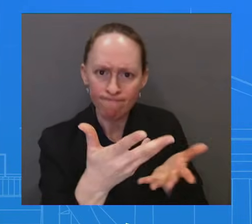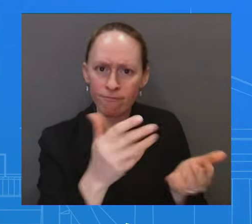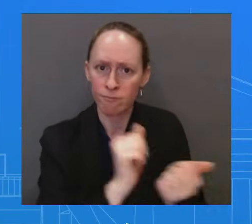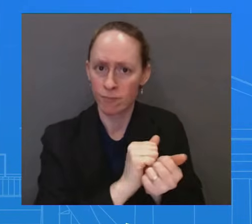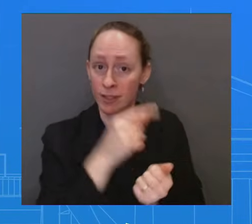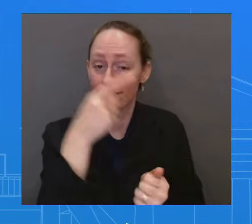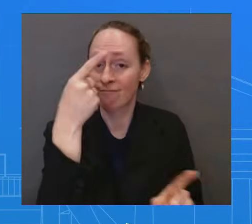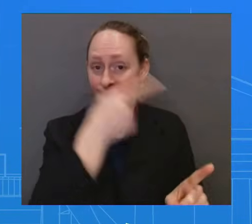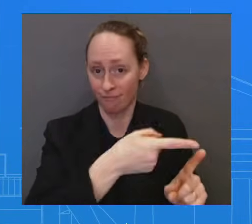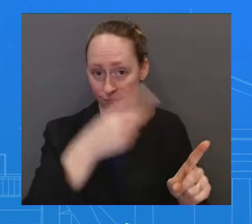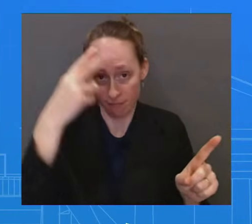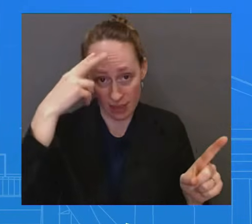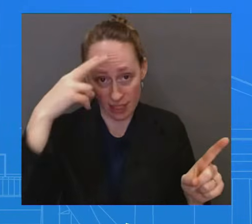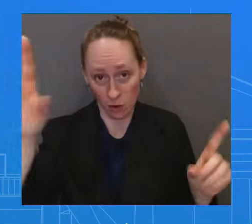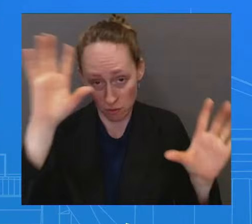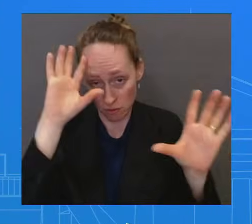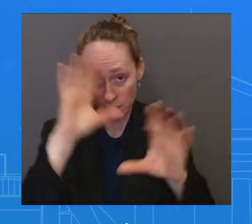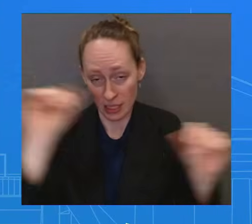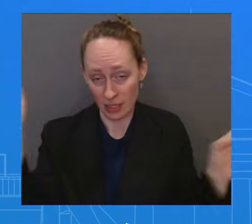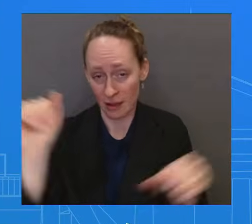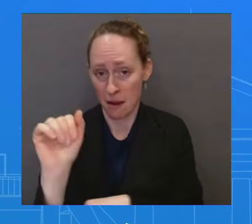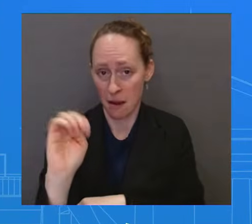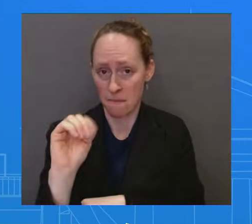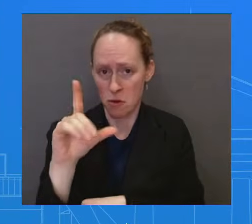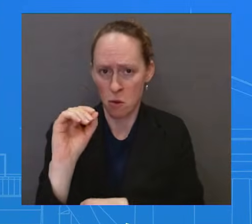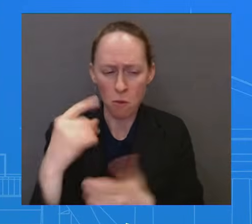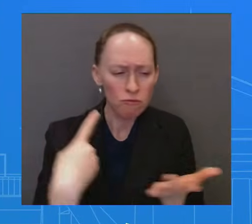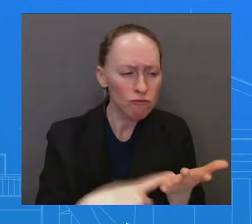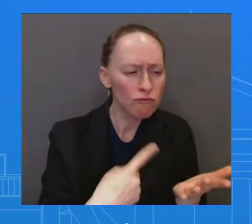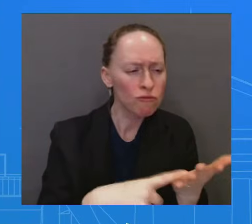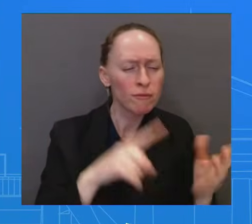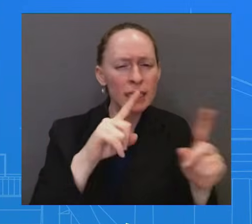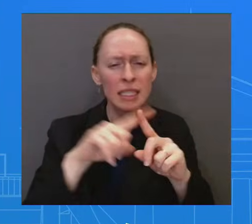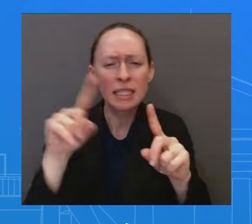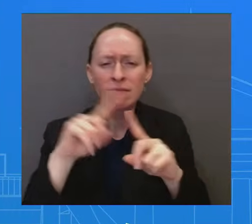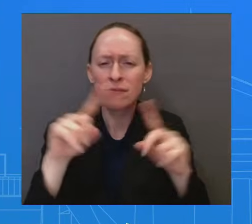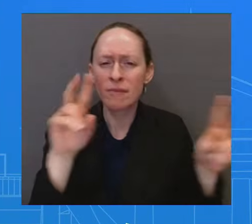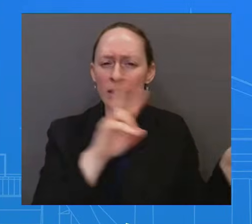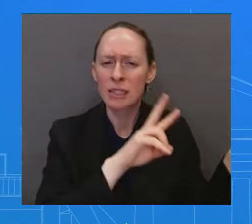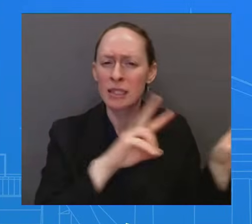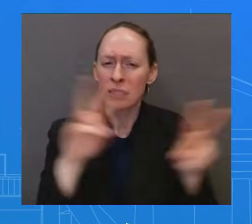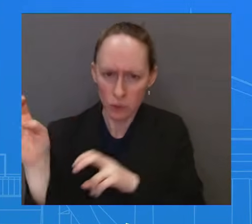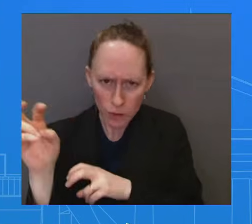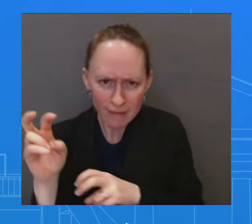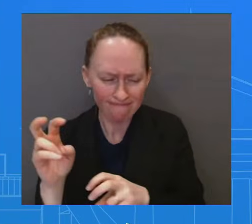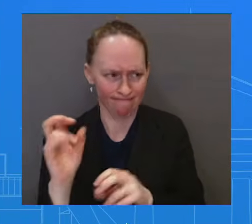to manage the unprecedented migratory flows in the Western Hemisphere, building on the Los Angeles Declaration